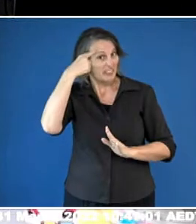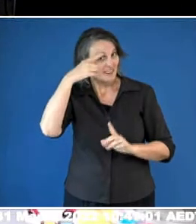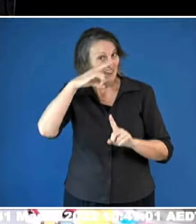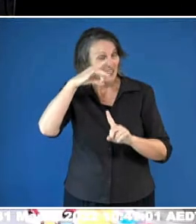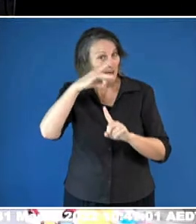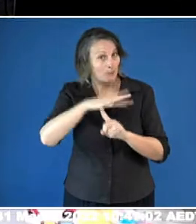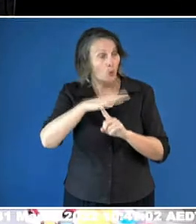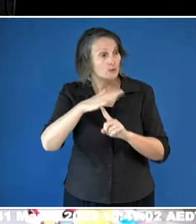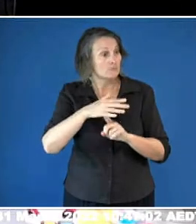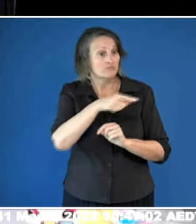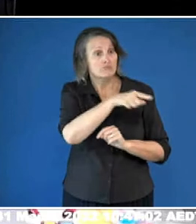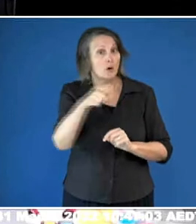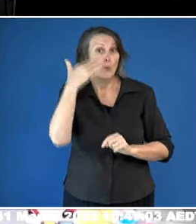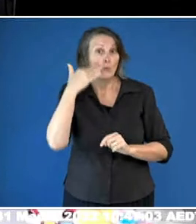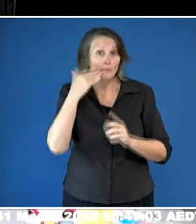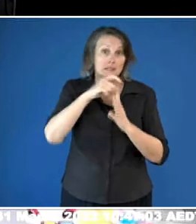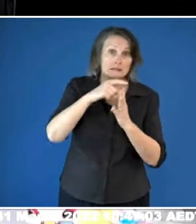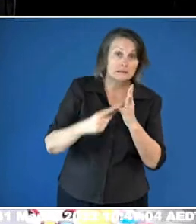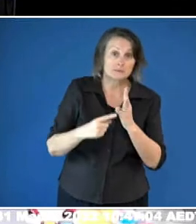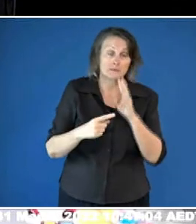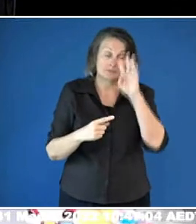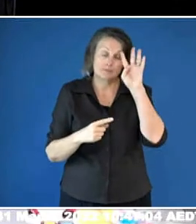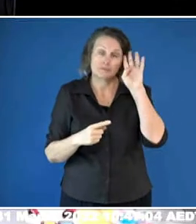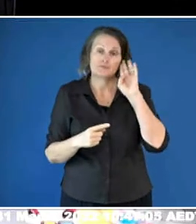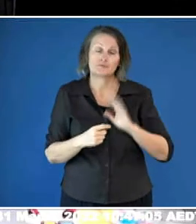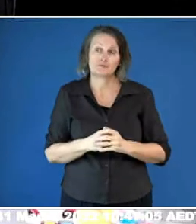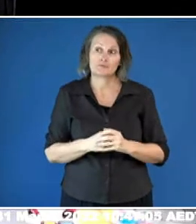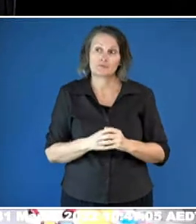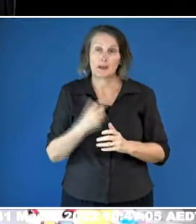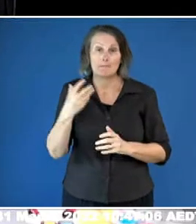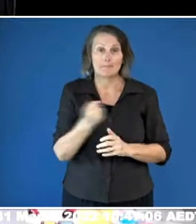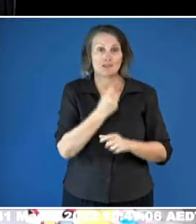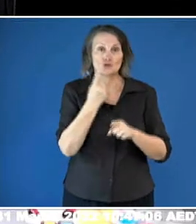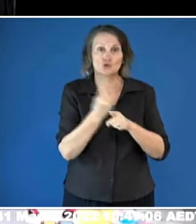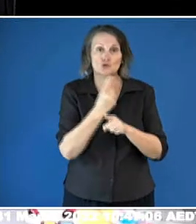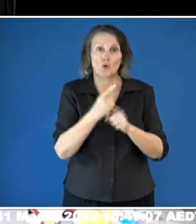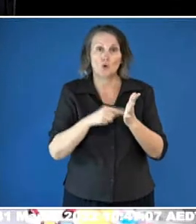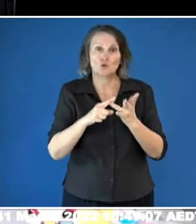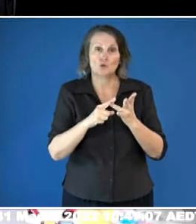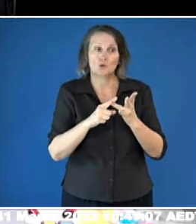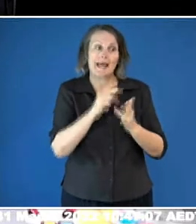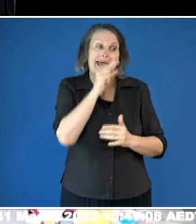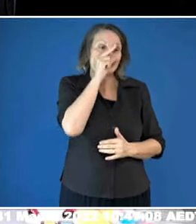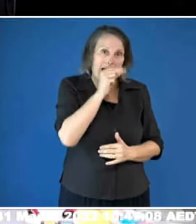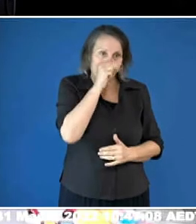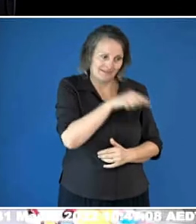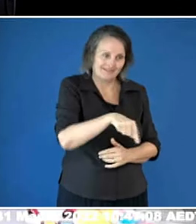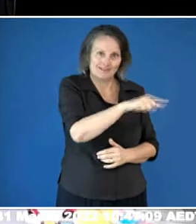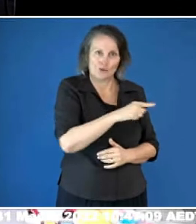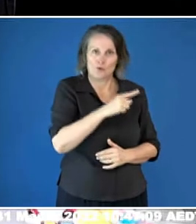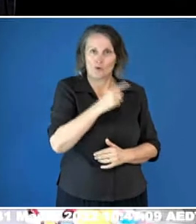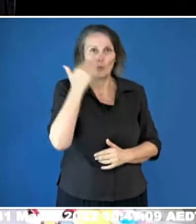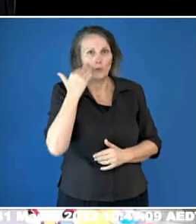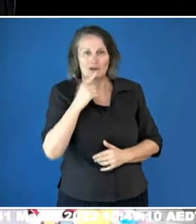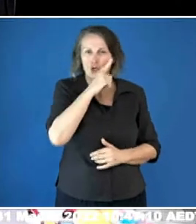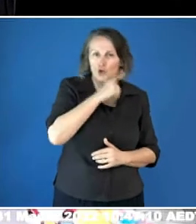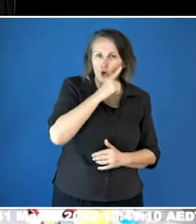disabilities talk to younger women with disabilities about safety, about